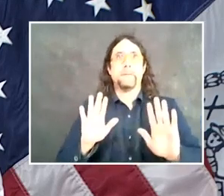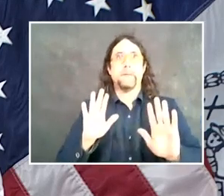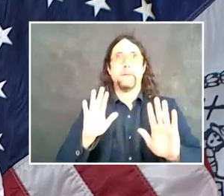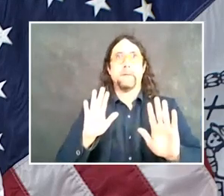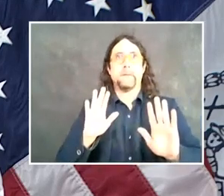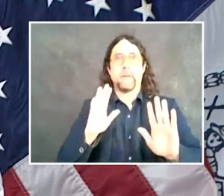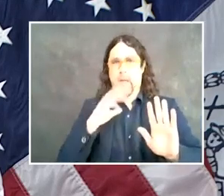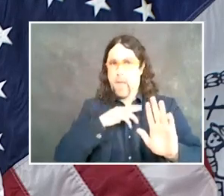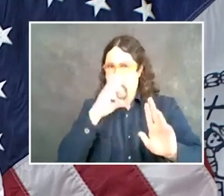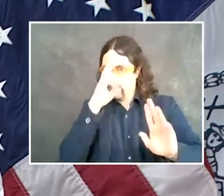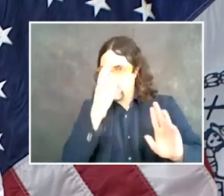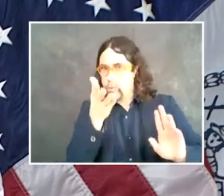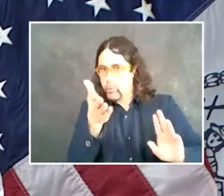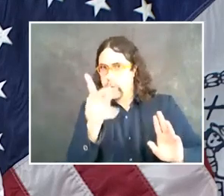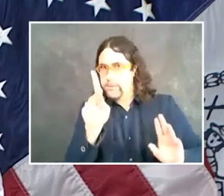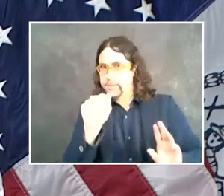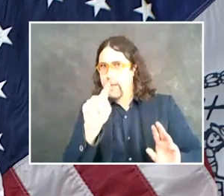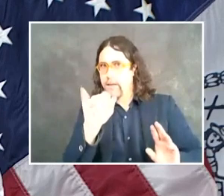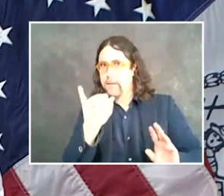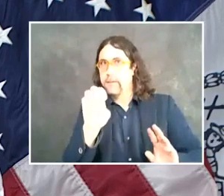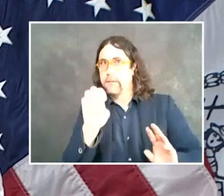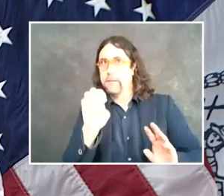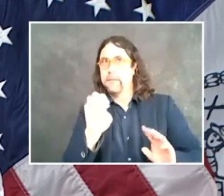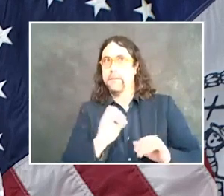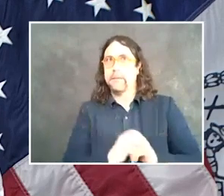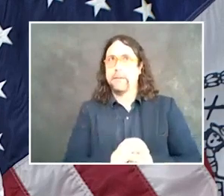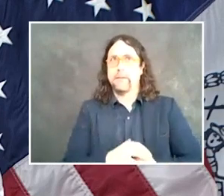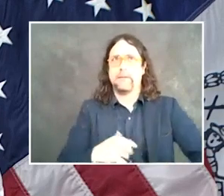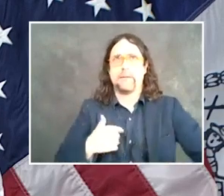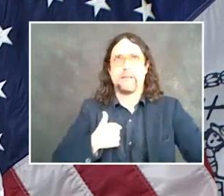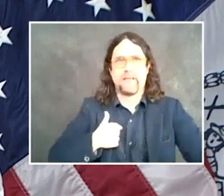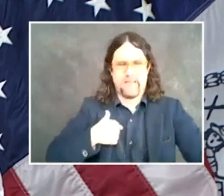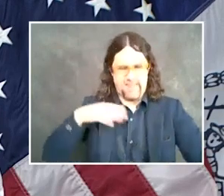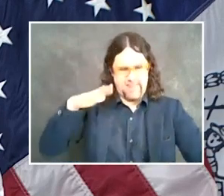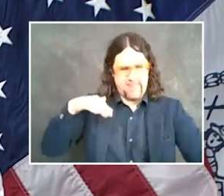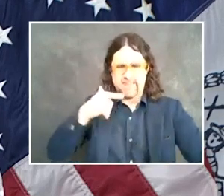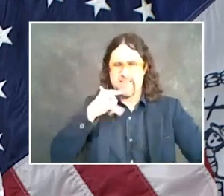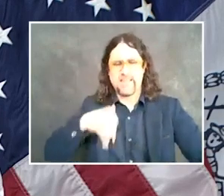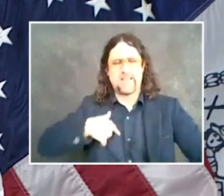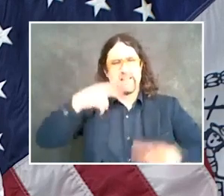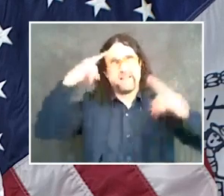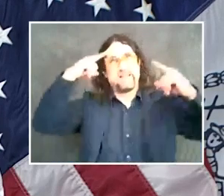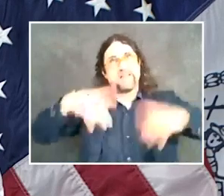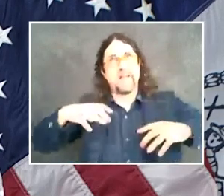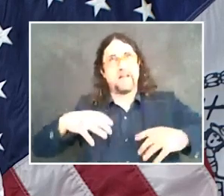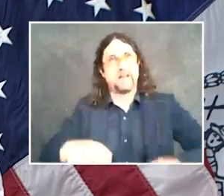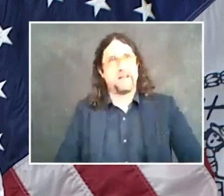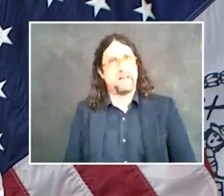THAT'S NOT WHAT I'M SAYING. I HAVE BEEN TALKING ABOUT THIS ISSUE PREVIOUSLY, THAT WE WILL NOT TOLERATE.